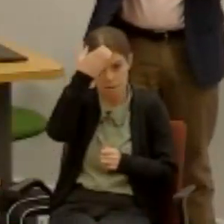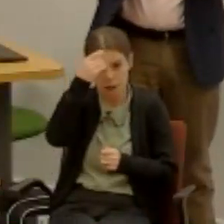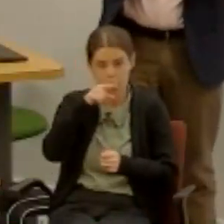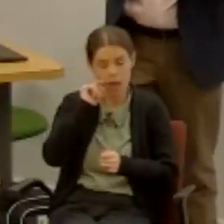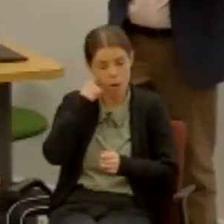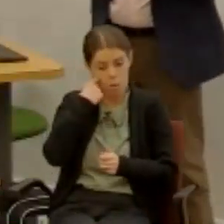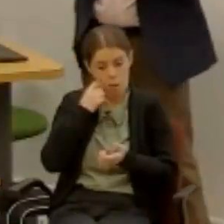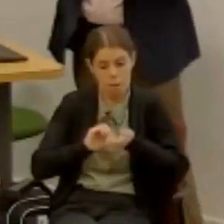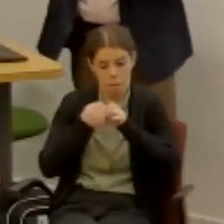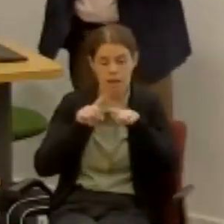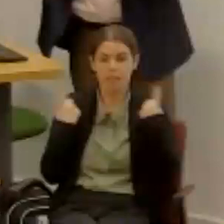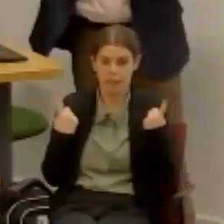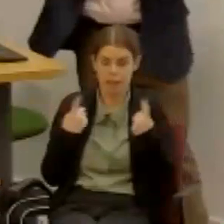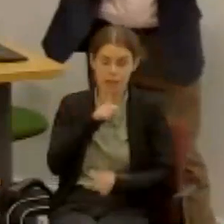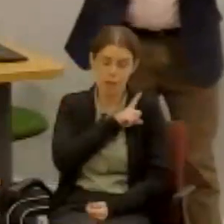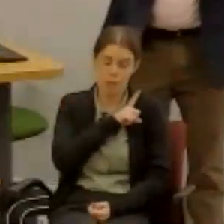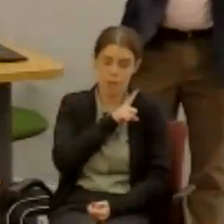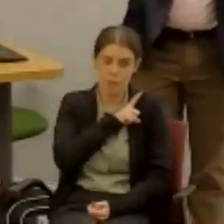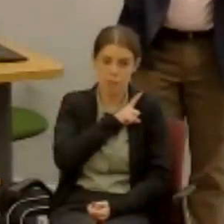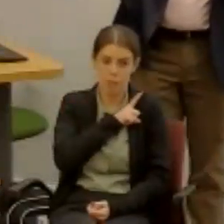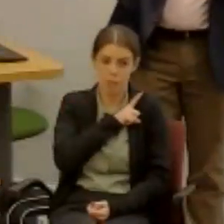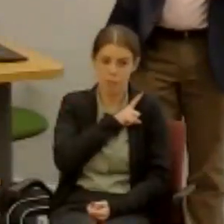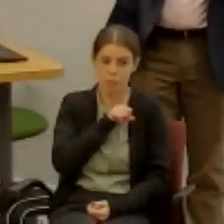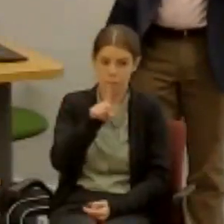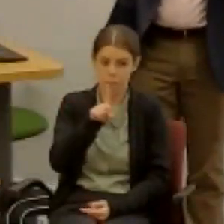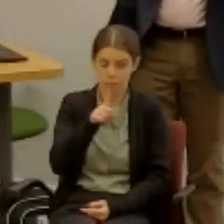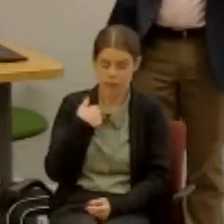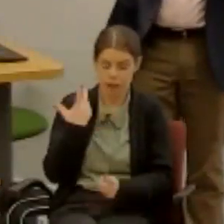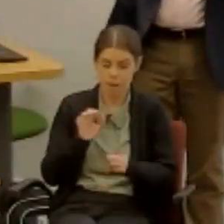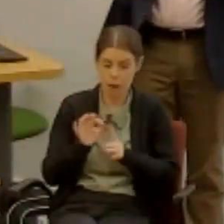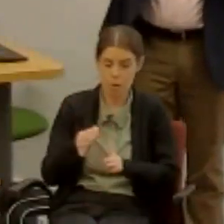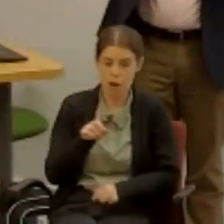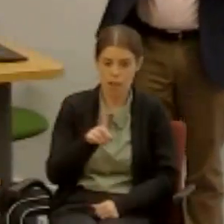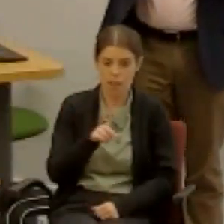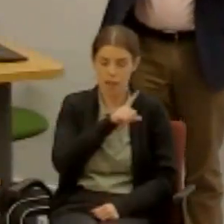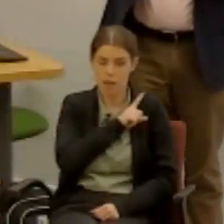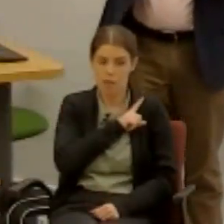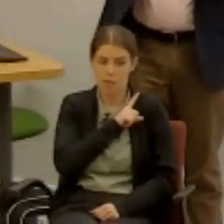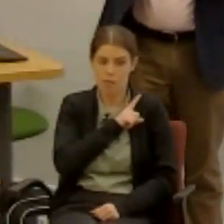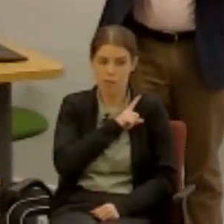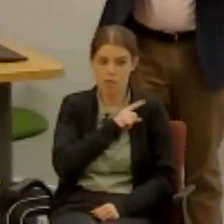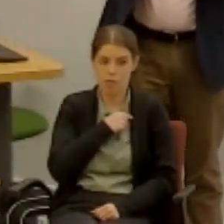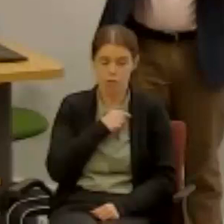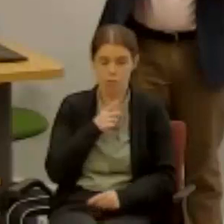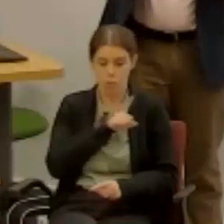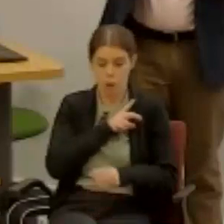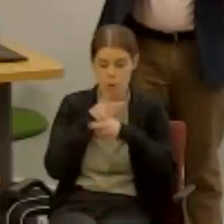a difference above all these elements. Because get to my point, though, because we care more about the welfare, immediate, acute